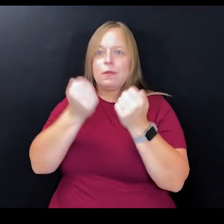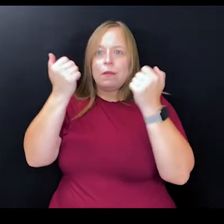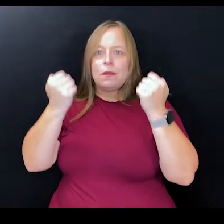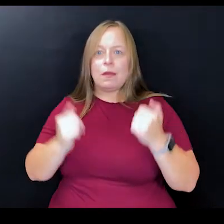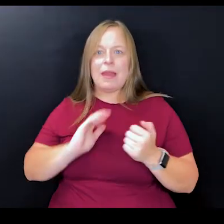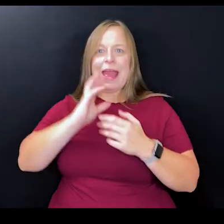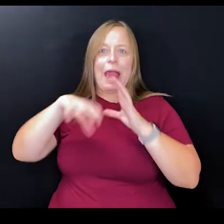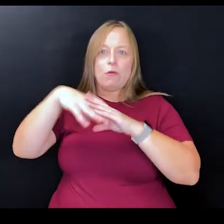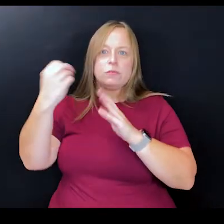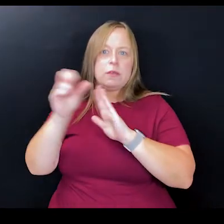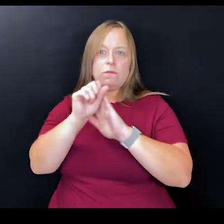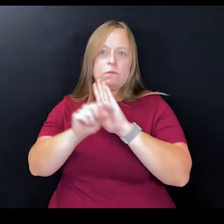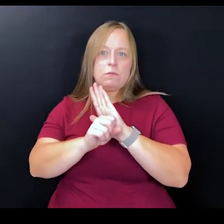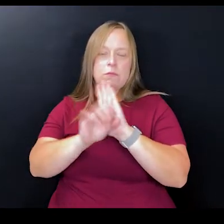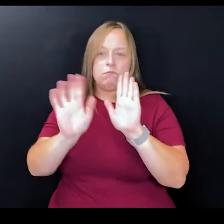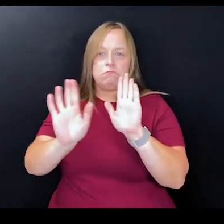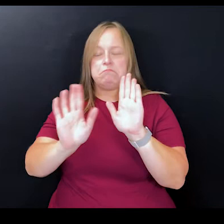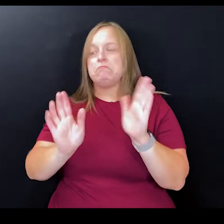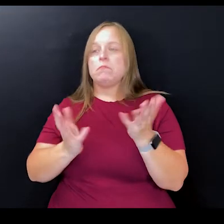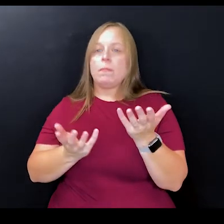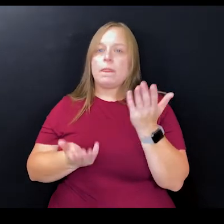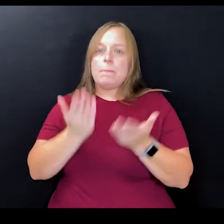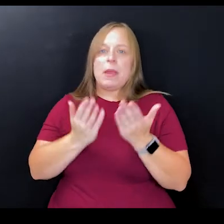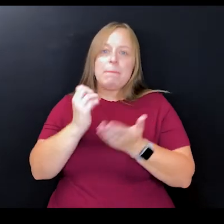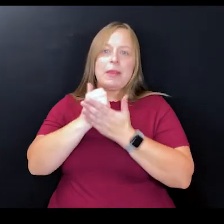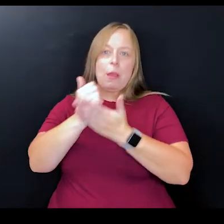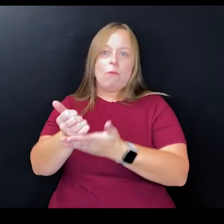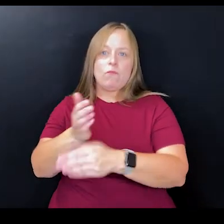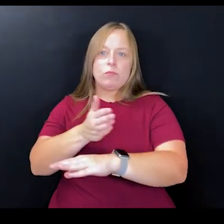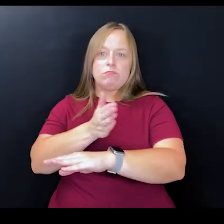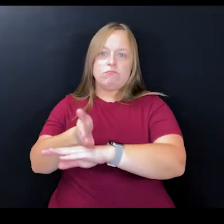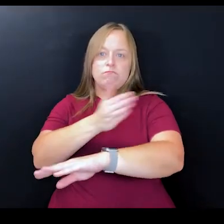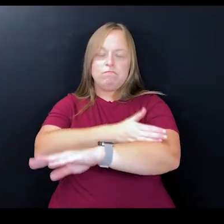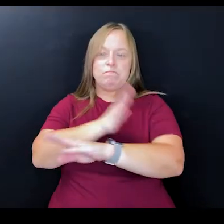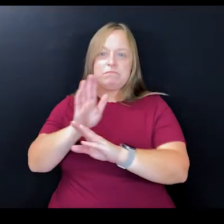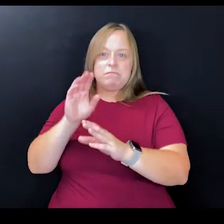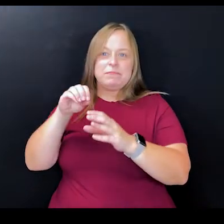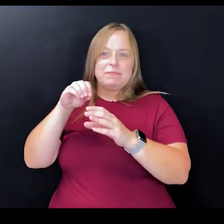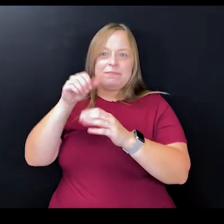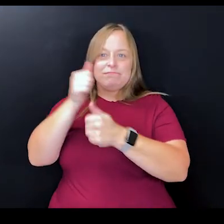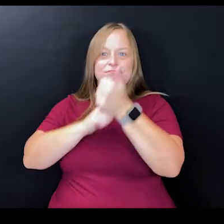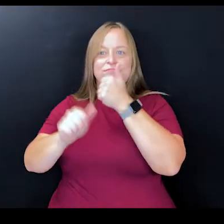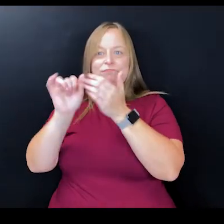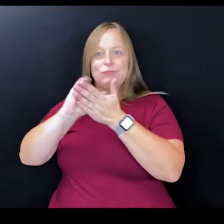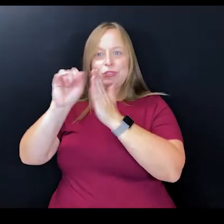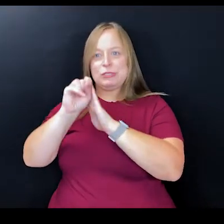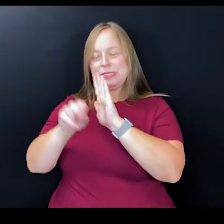from outside New York State which may be useful in students in New York State.